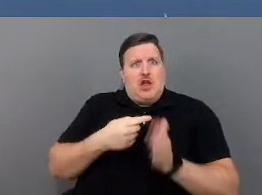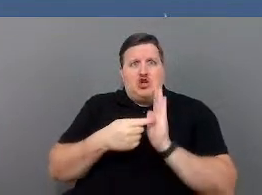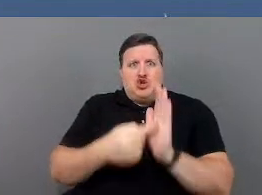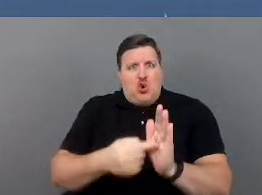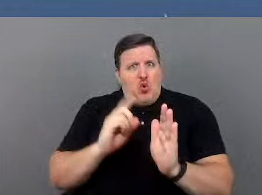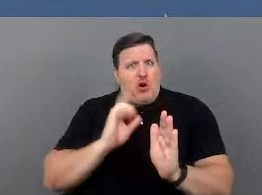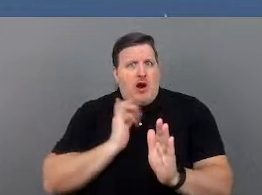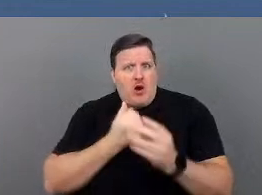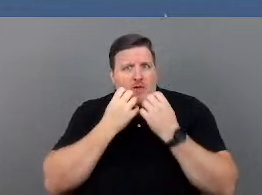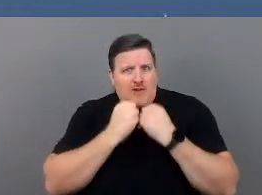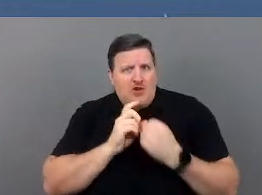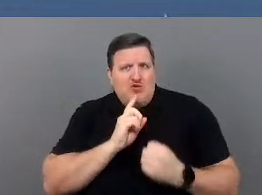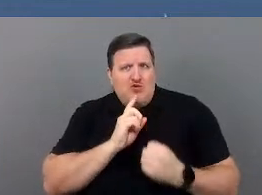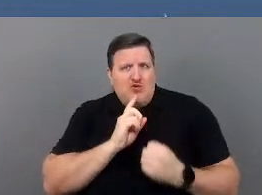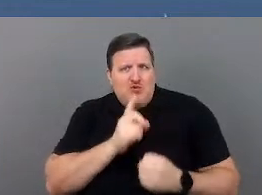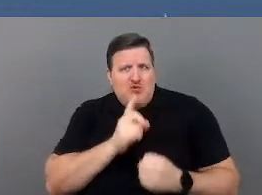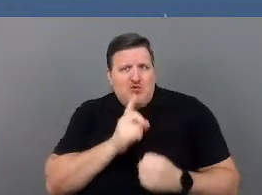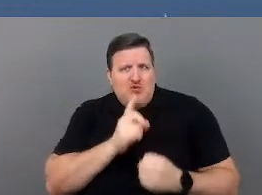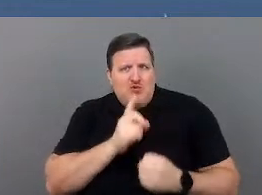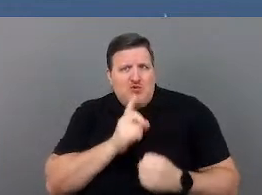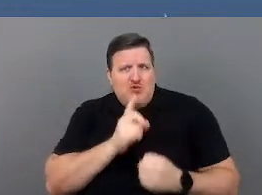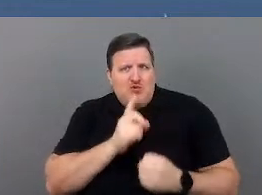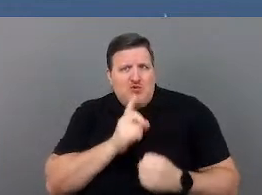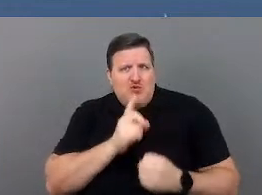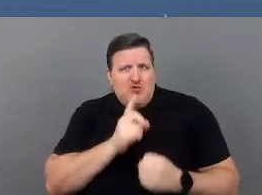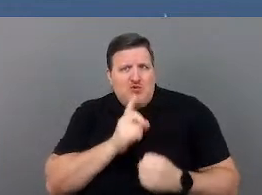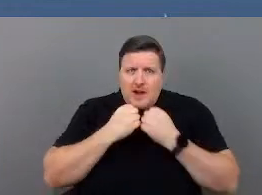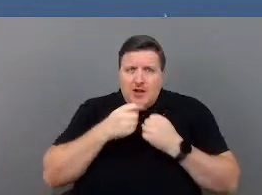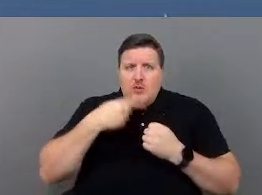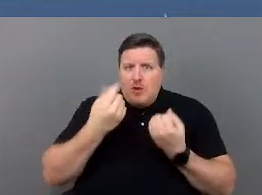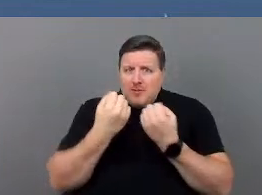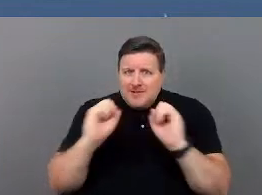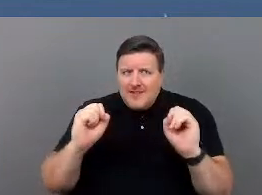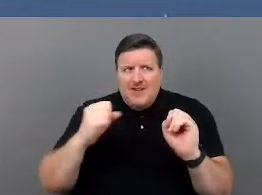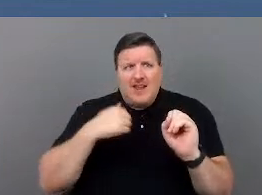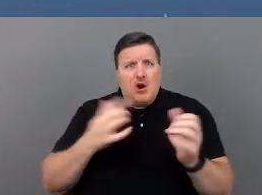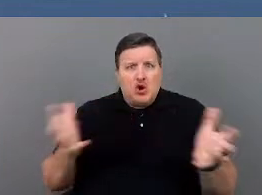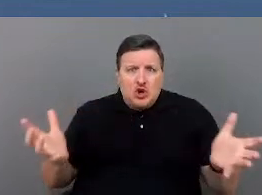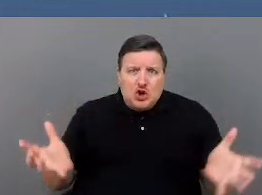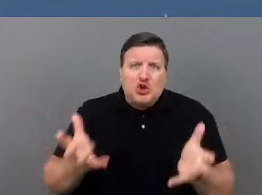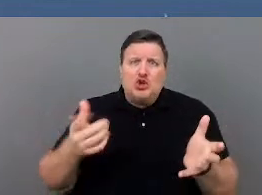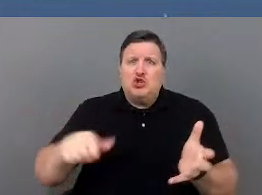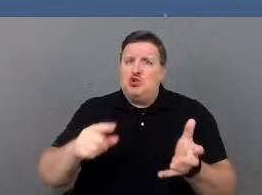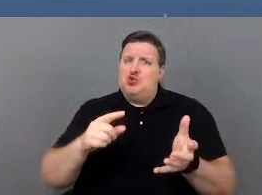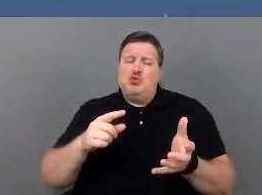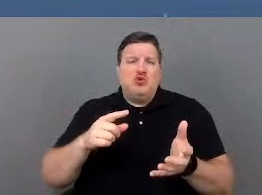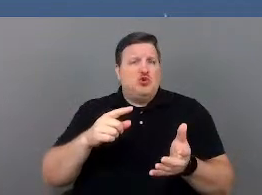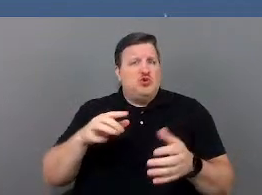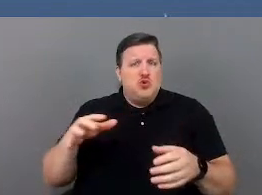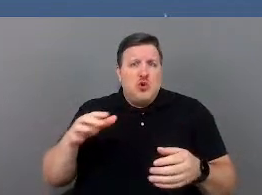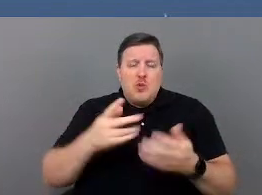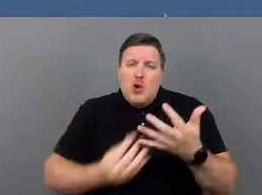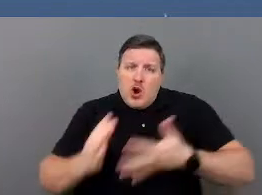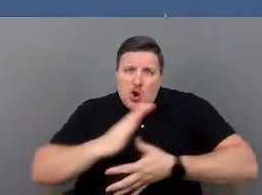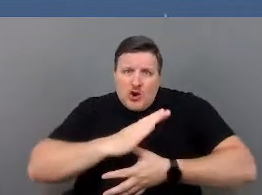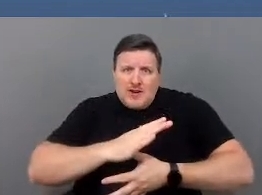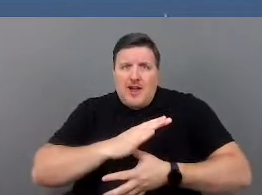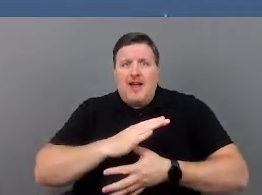AND IF WE VALUE PUBLIC SAFETY, THEN I WOULD URGE YOU TO PRIORITIZE FULLY FUNDING REAL PROPOSED BUDGET